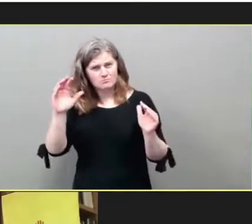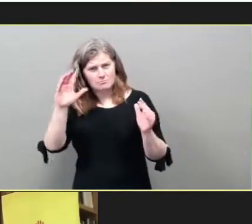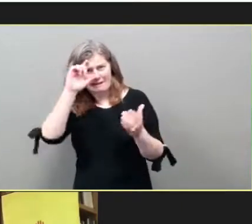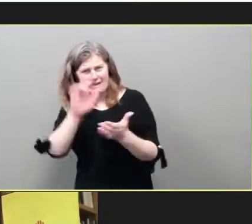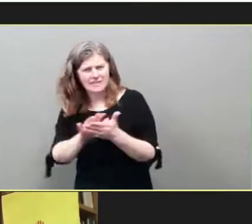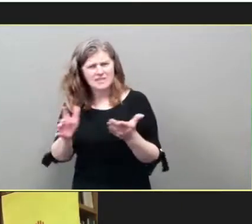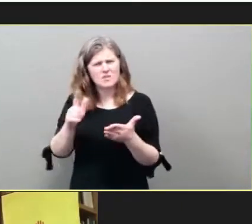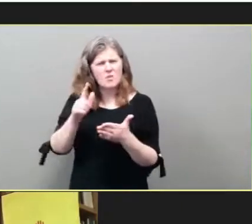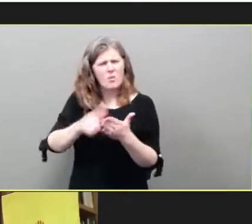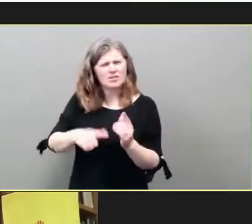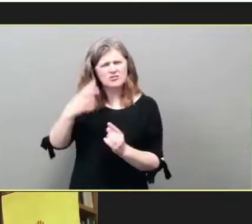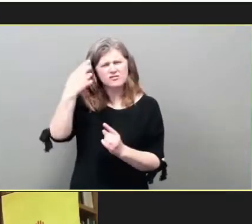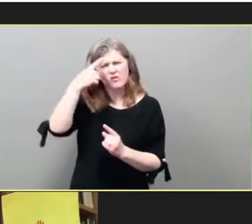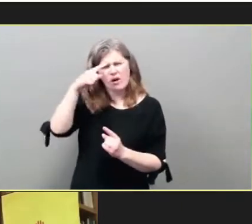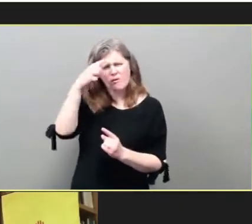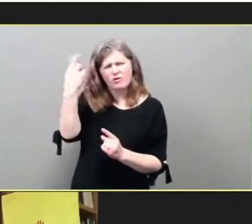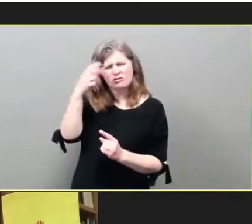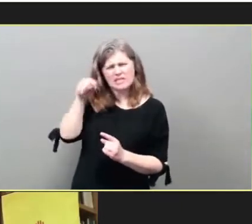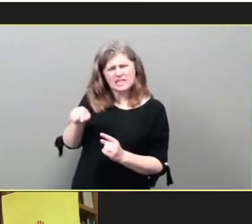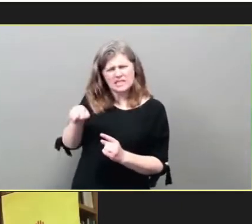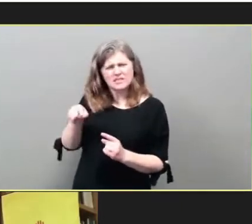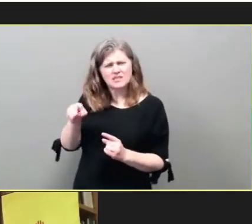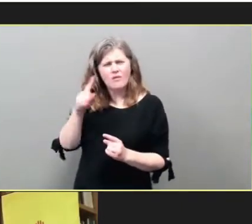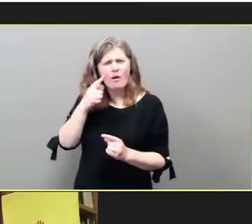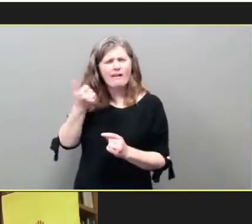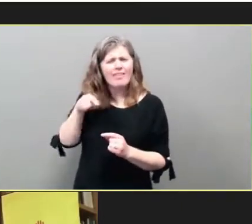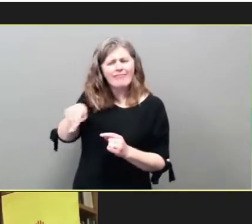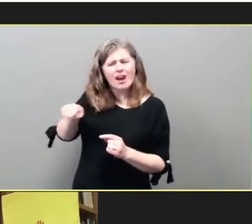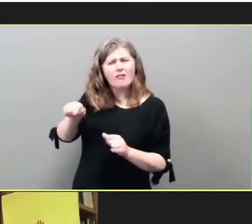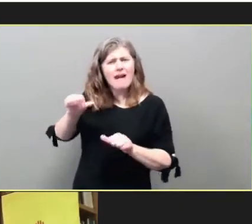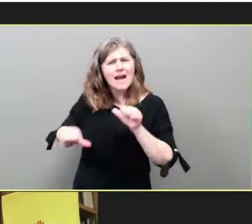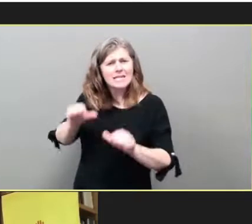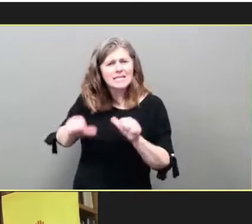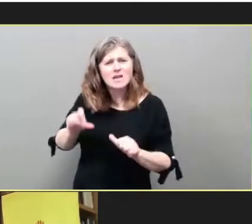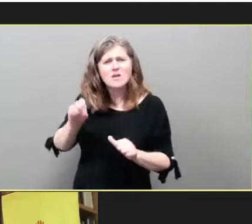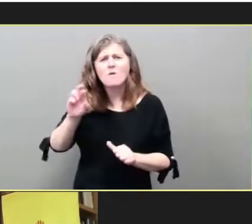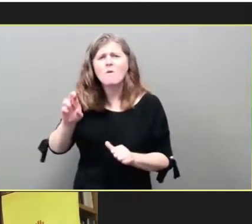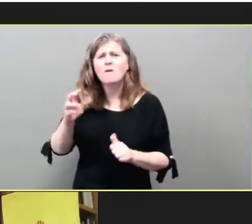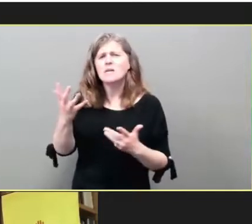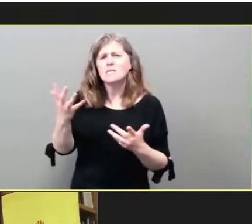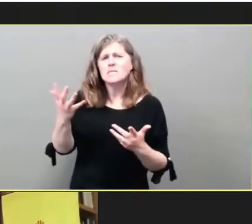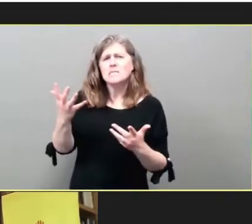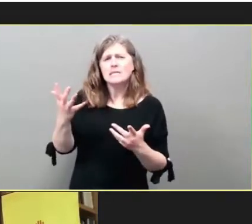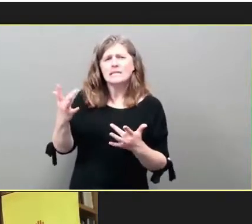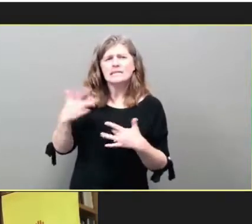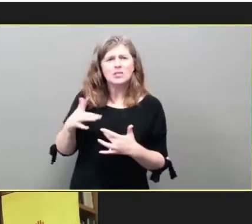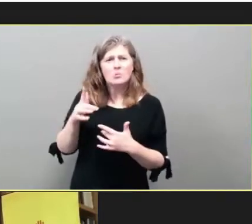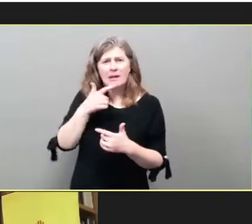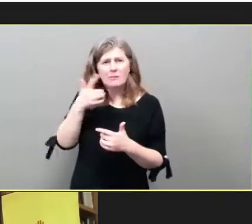going on there in terms of any hesitancy? Or is it mainly just a remoteness that's playing in that?